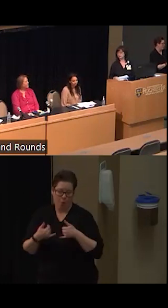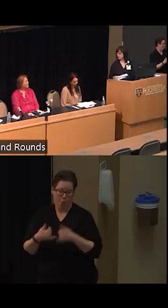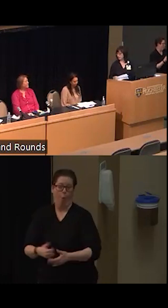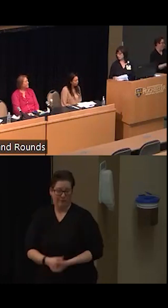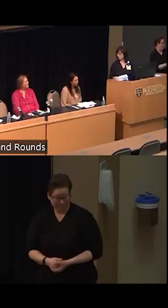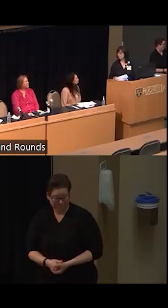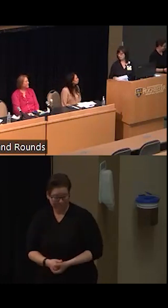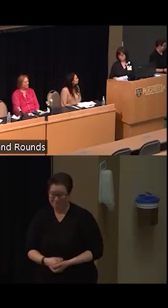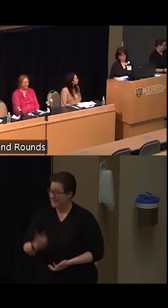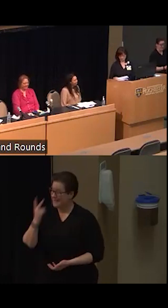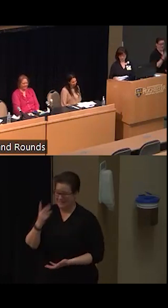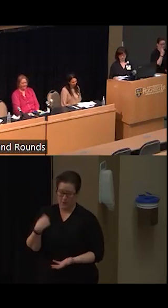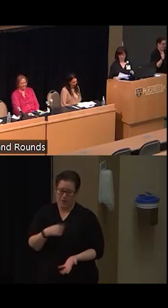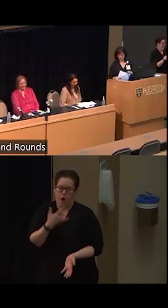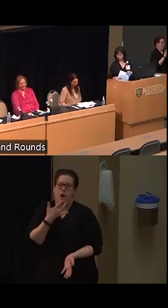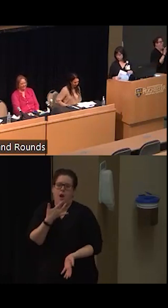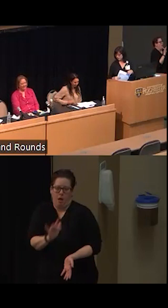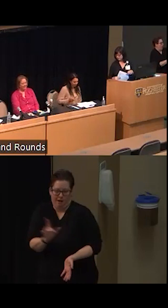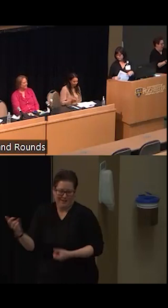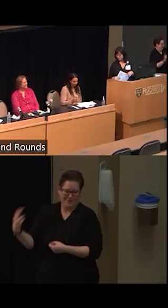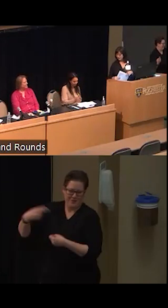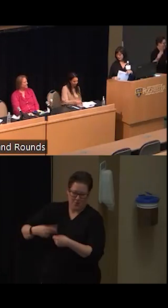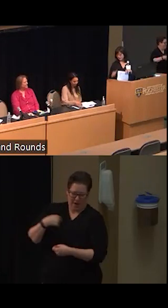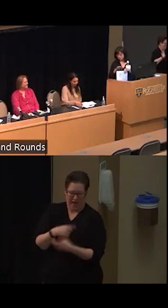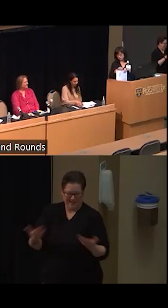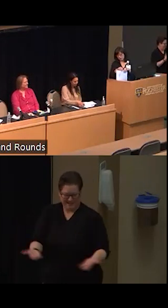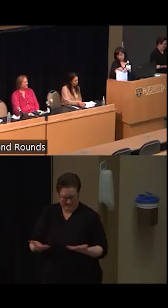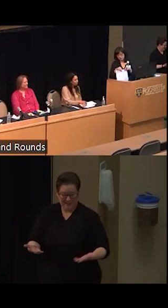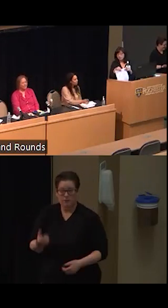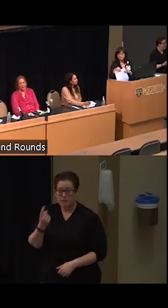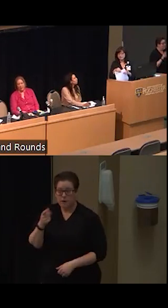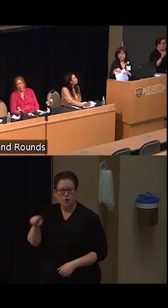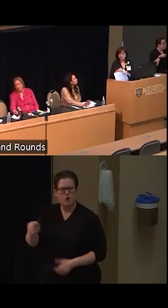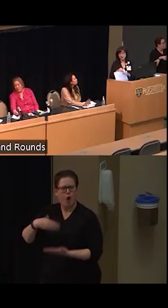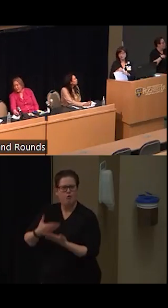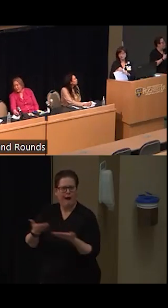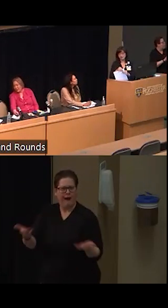you can tell we are very very fortunate that she joined us and she came right around the time of